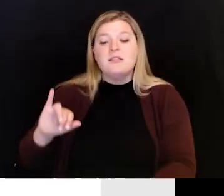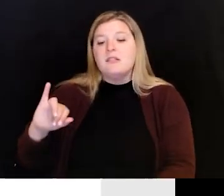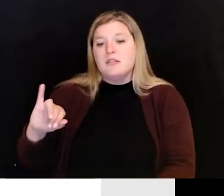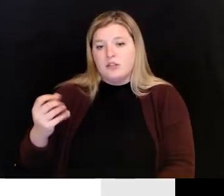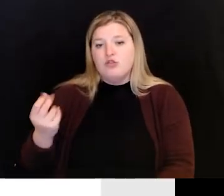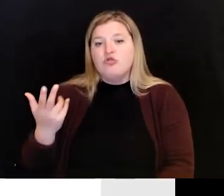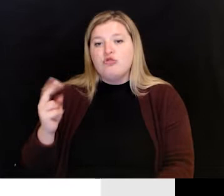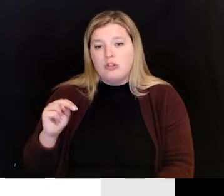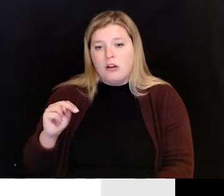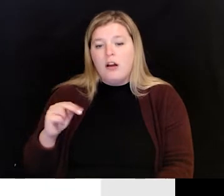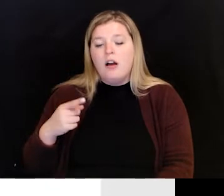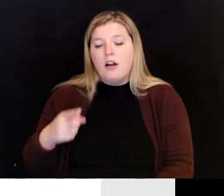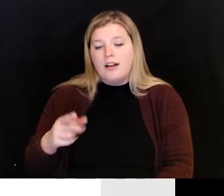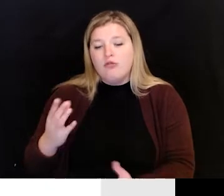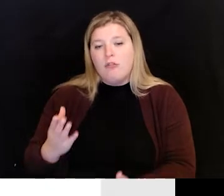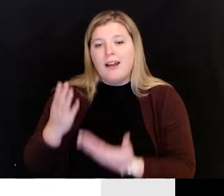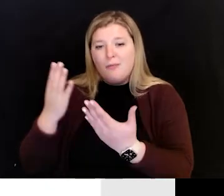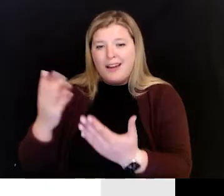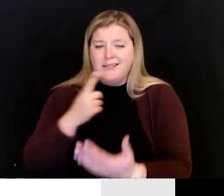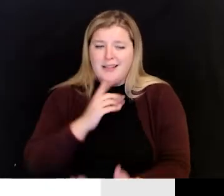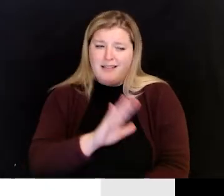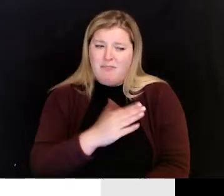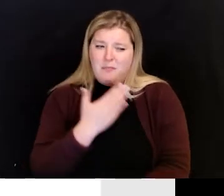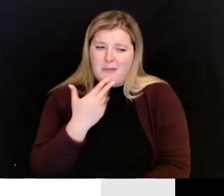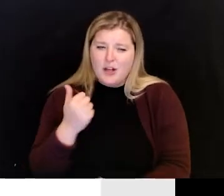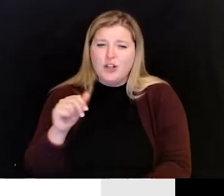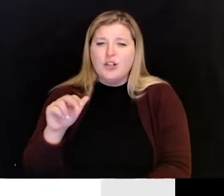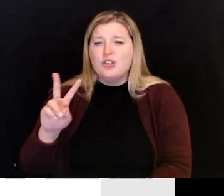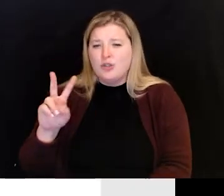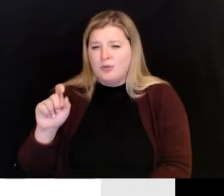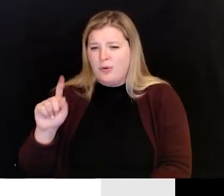going with 2.1, just because it made sense.